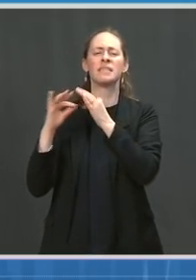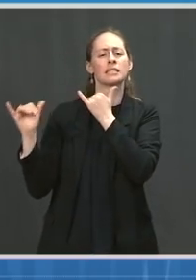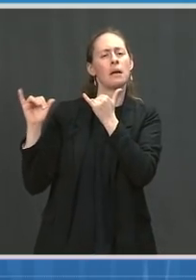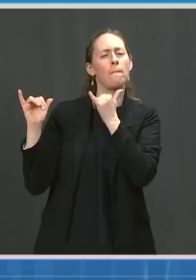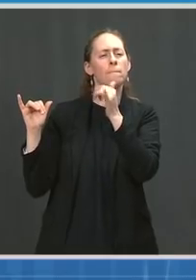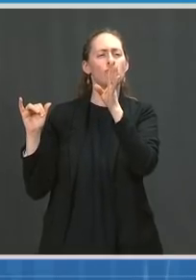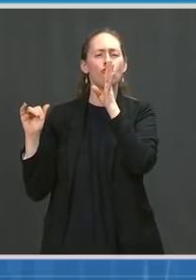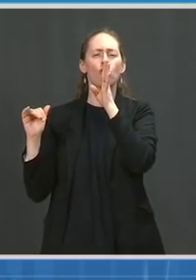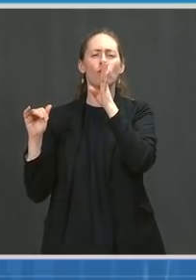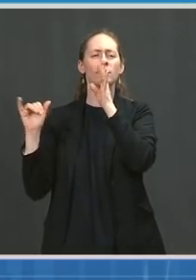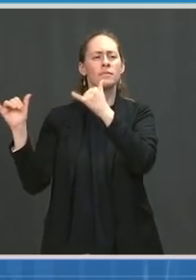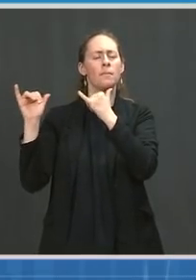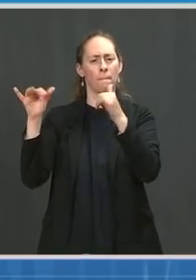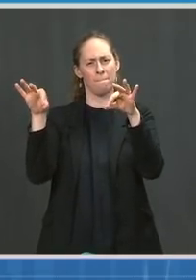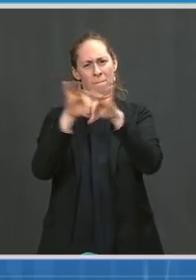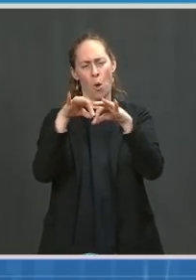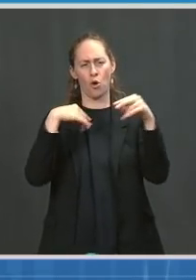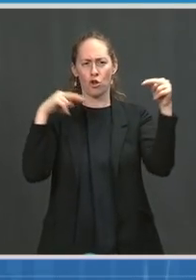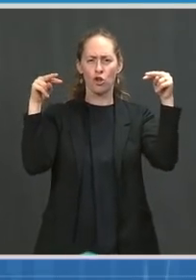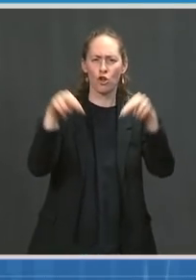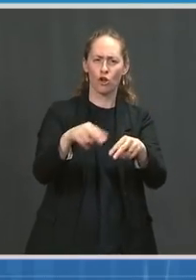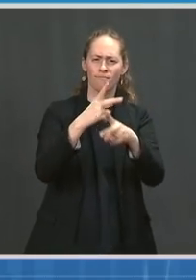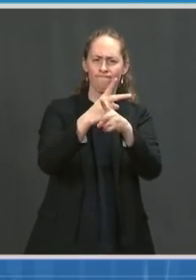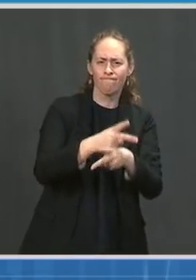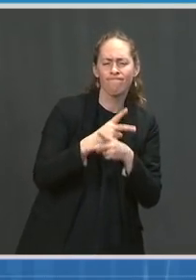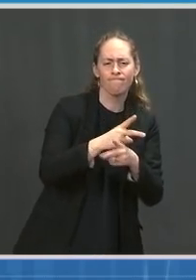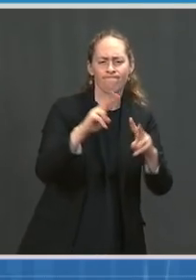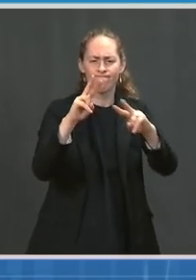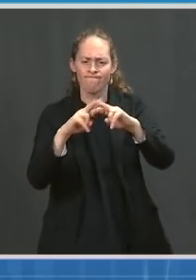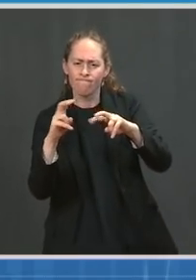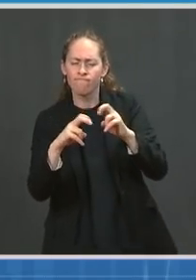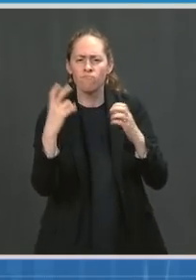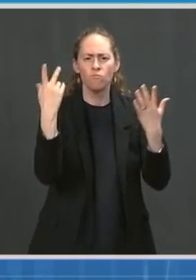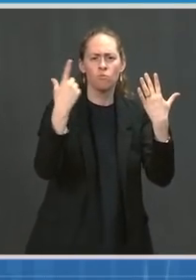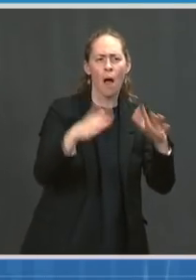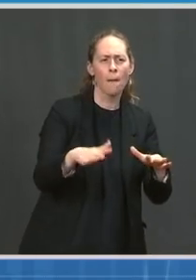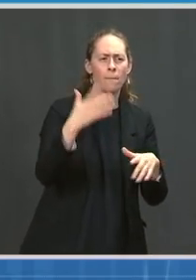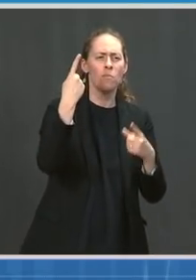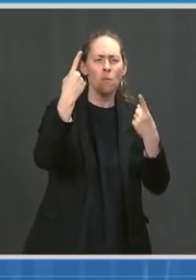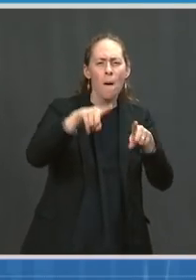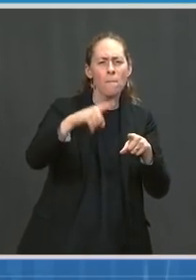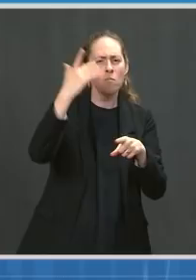that Dr. Walensky delineated. Importantly, when I go out